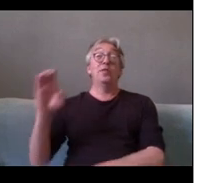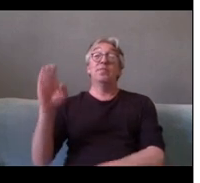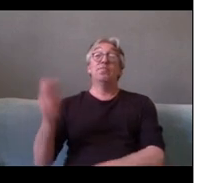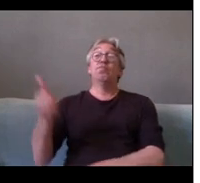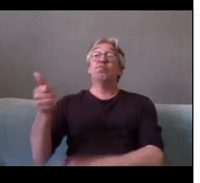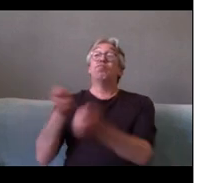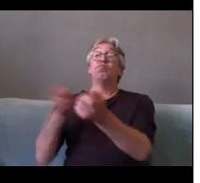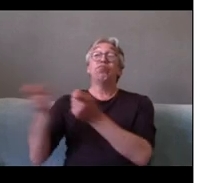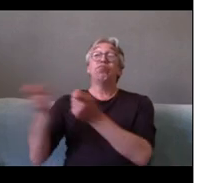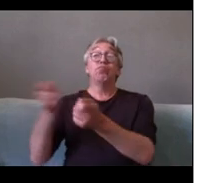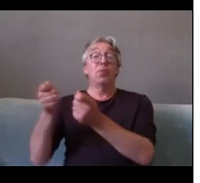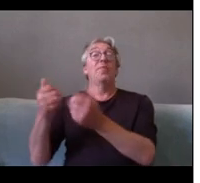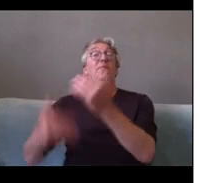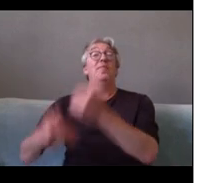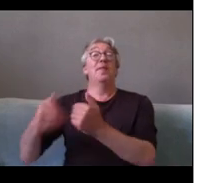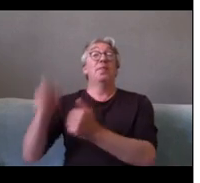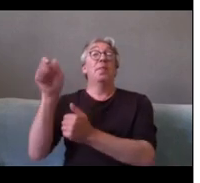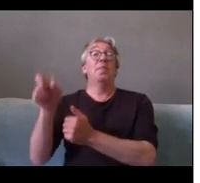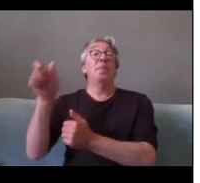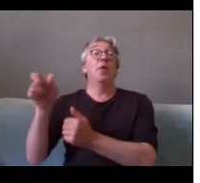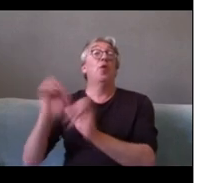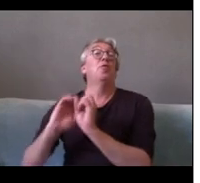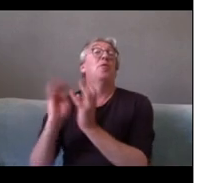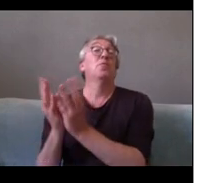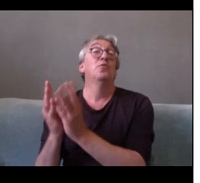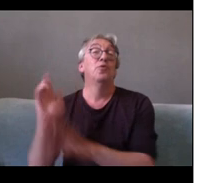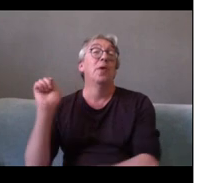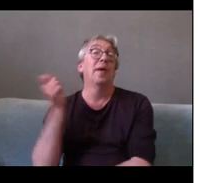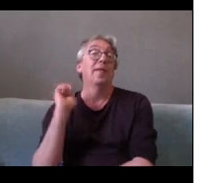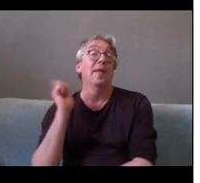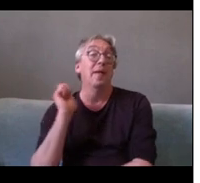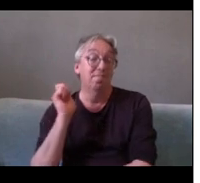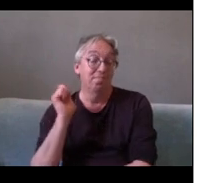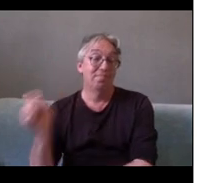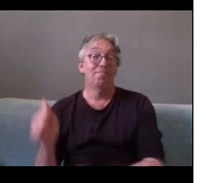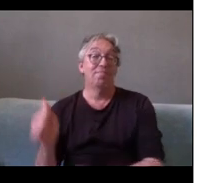So with that I'll maybe go quiet and I'll let Mark